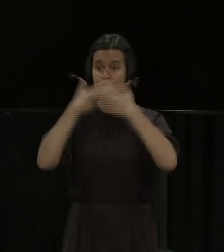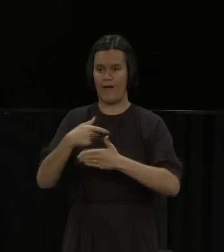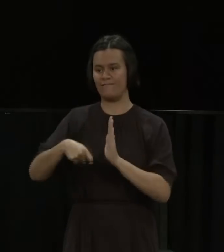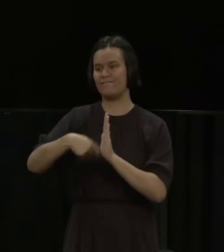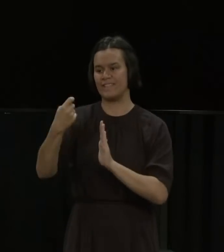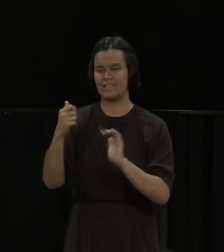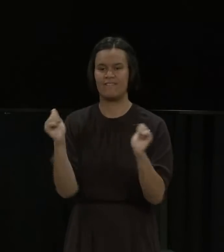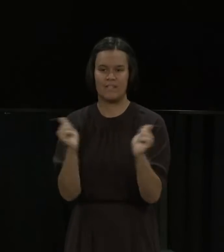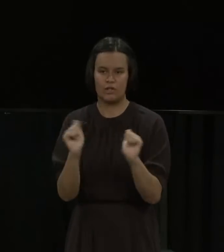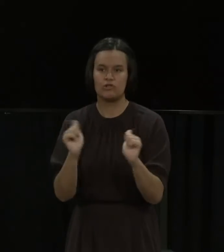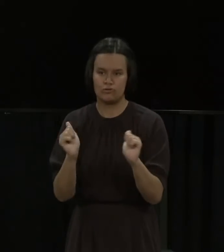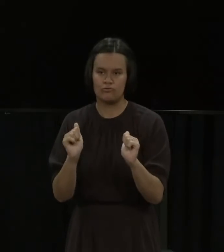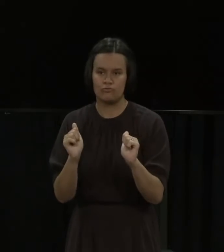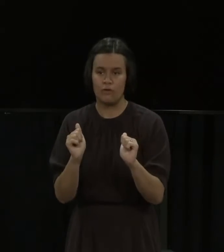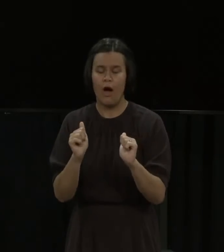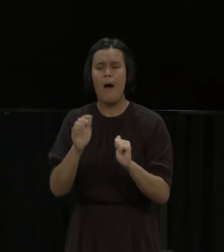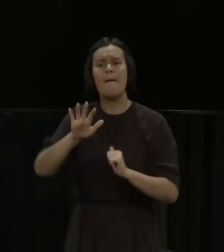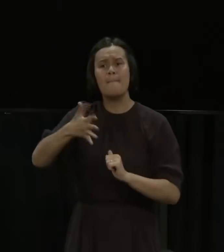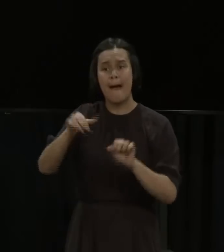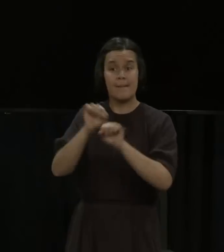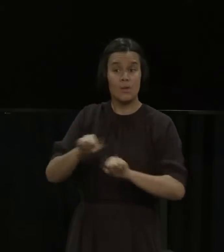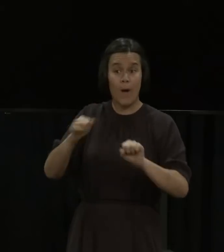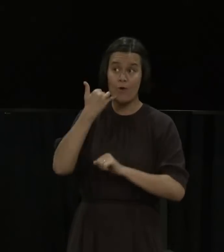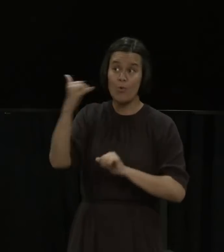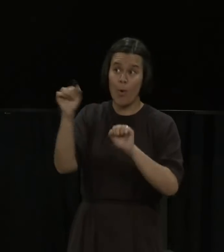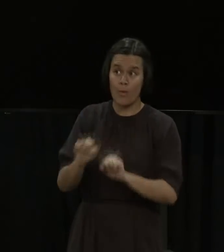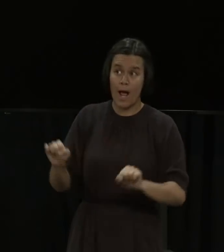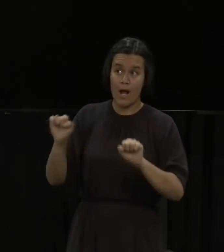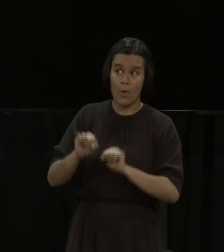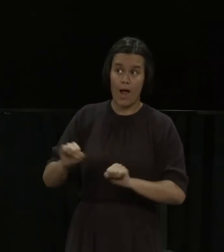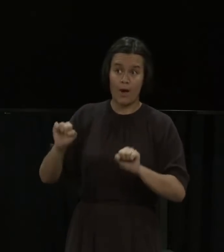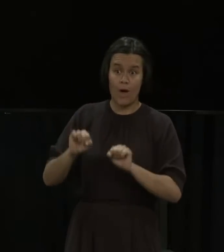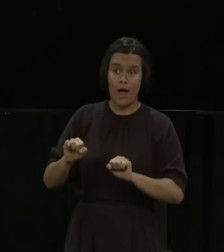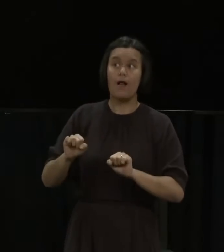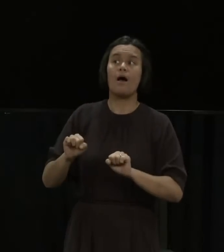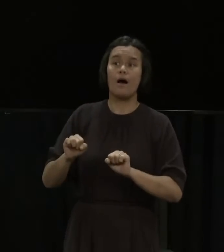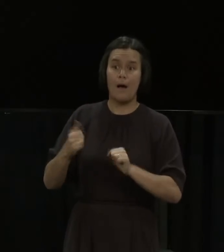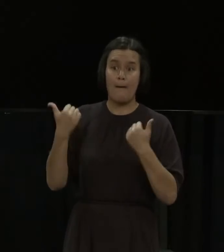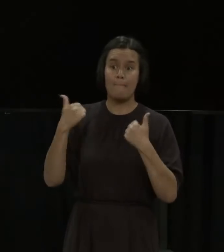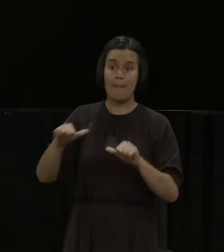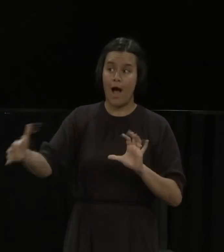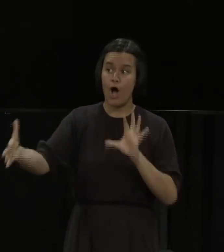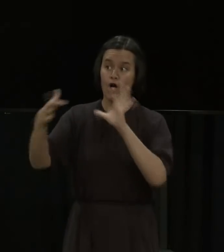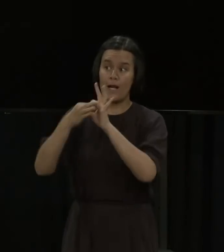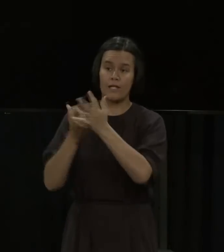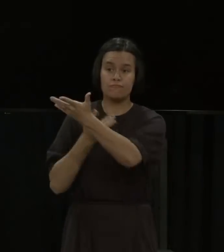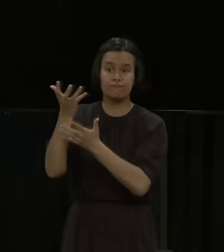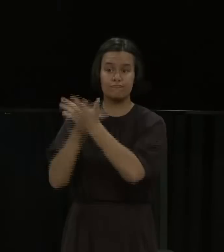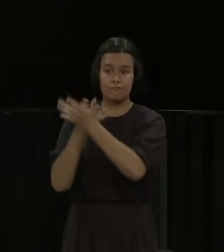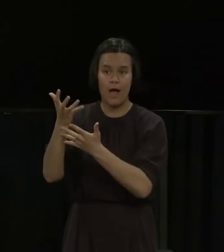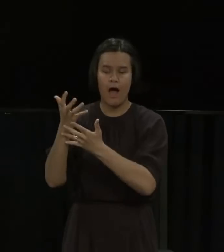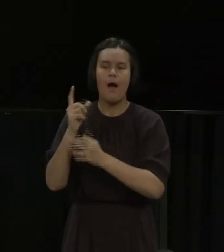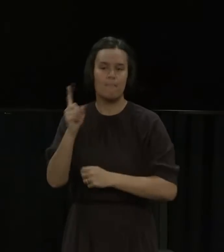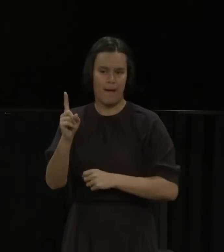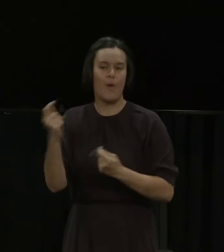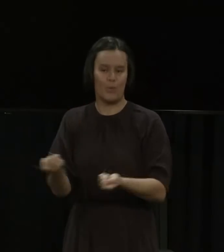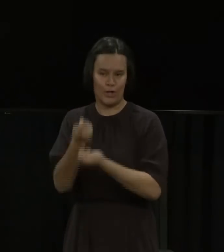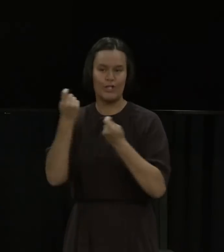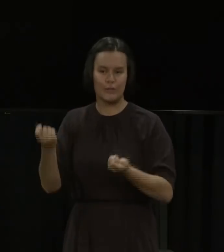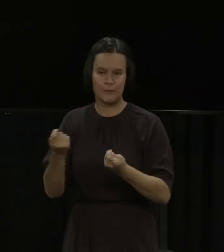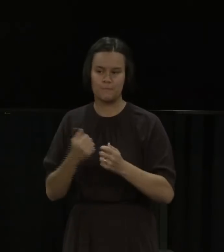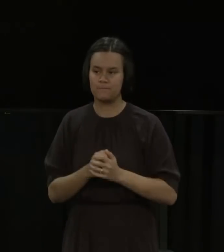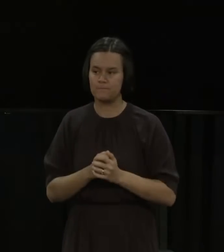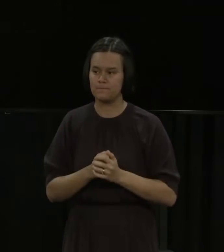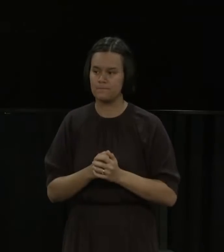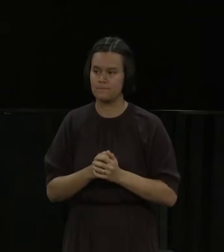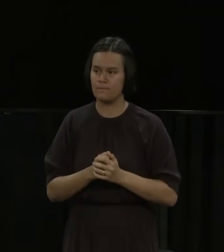calls to the oh 800 number.